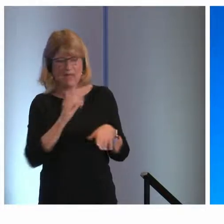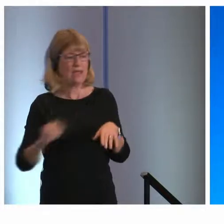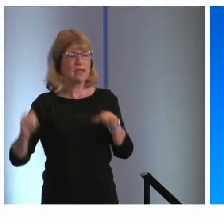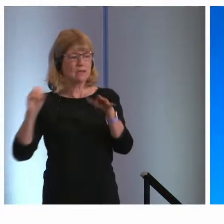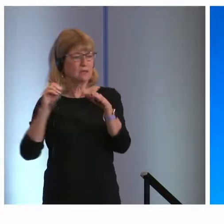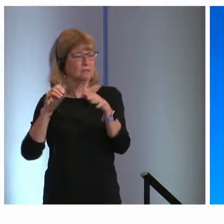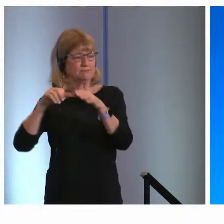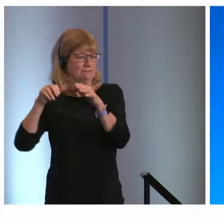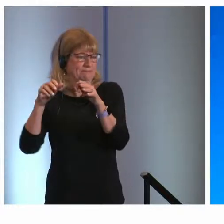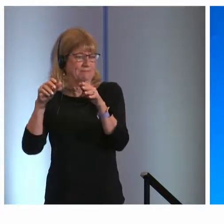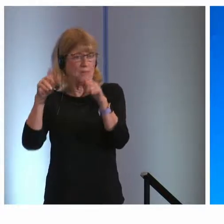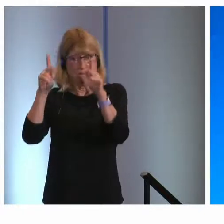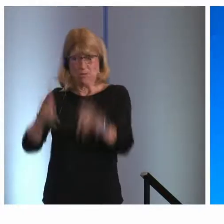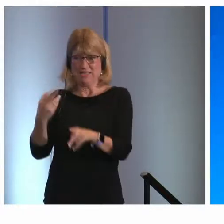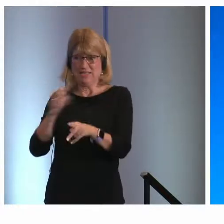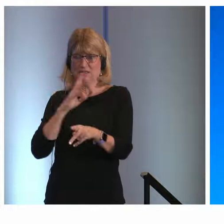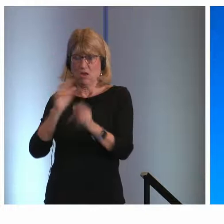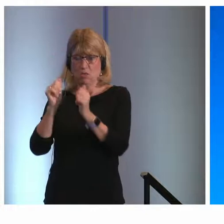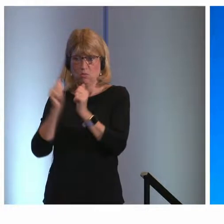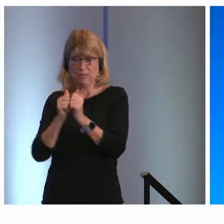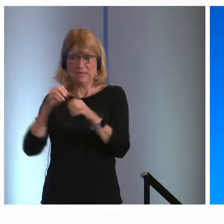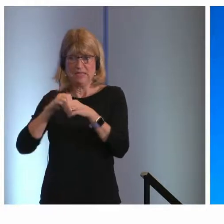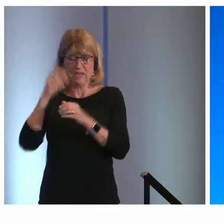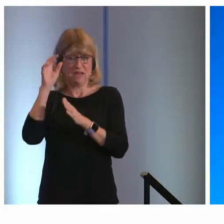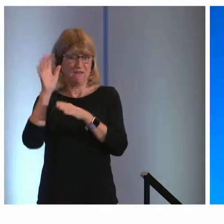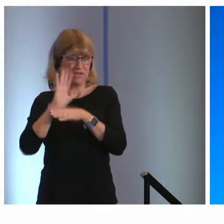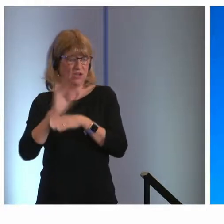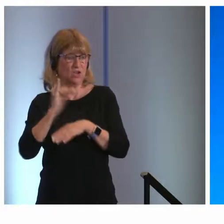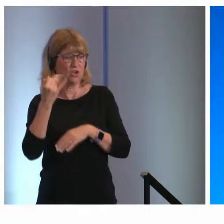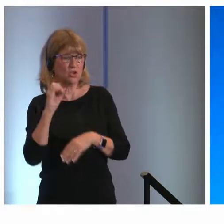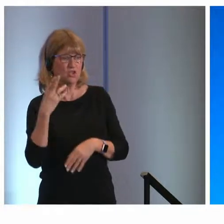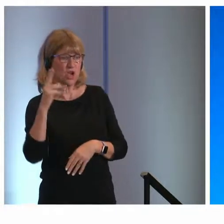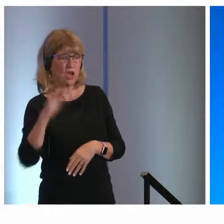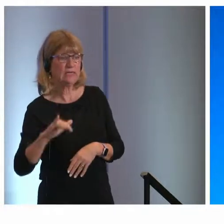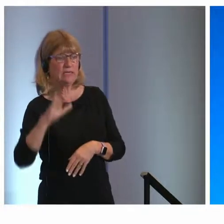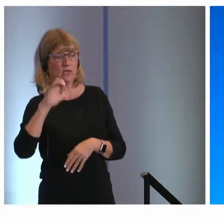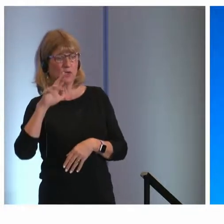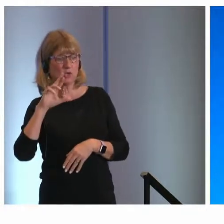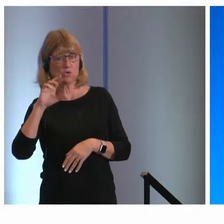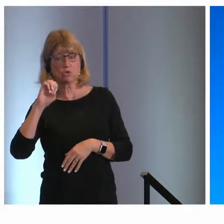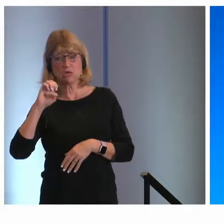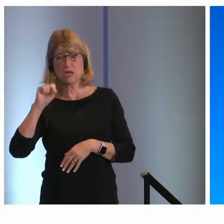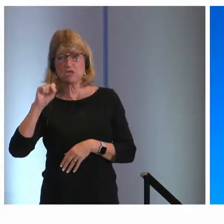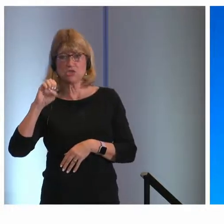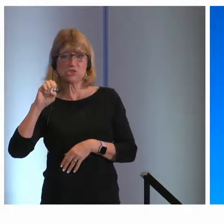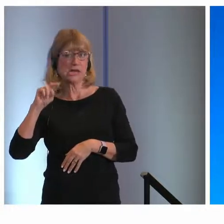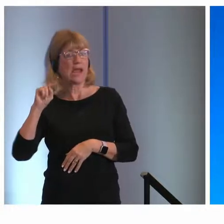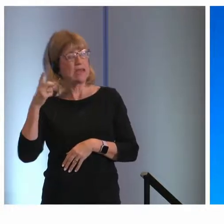cisler foundation, Steven Allen from policy works and peer mentoring work, David Zimmerman from meet the biz, and the